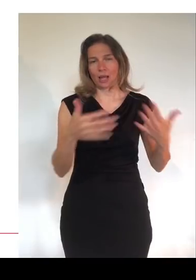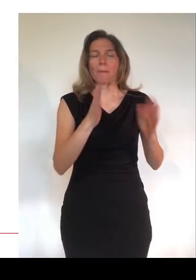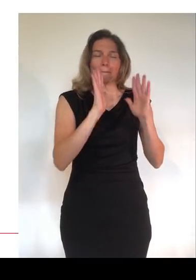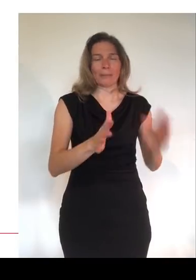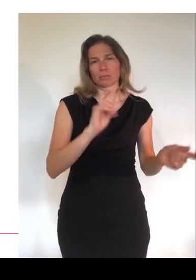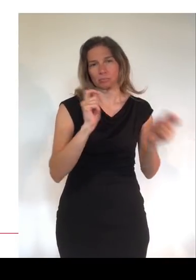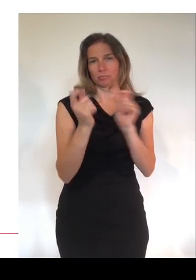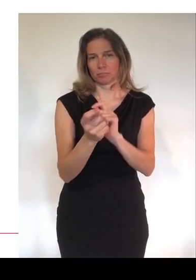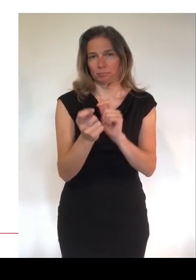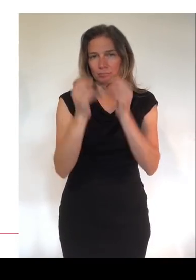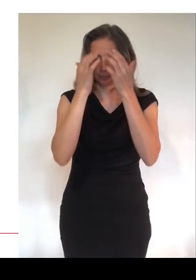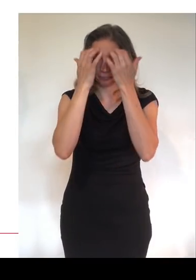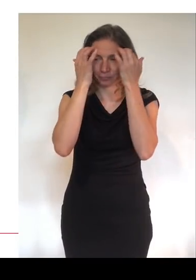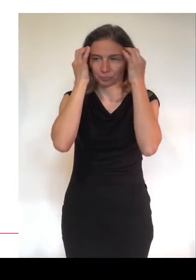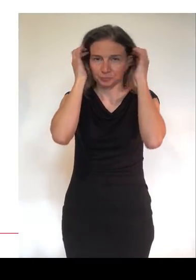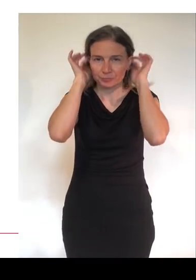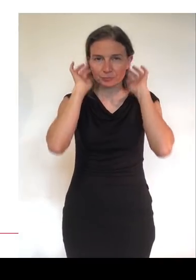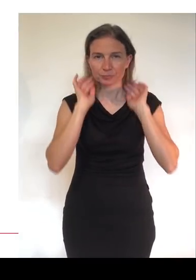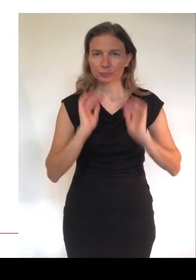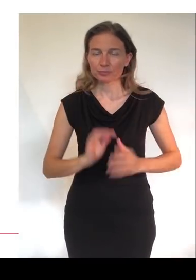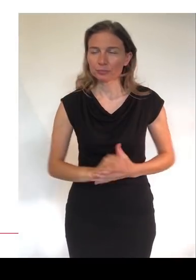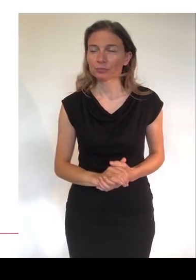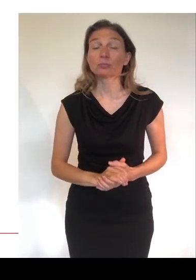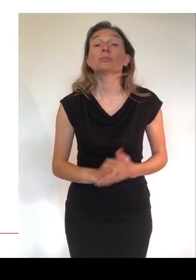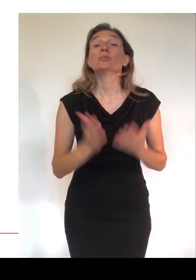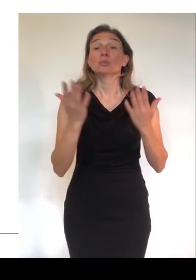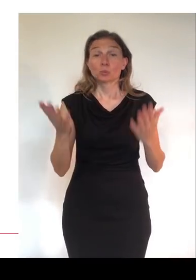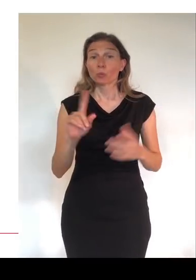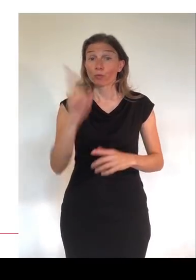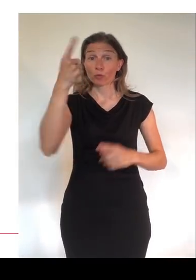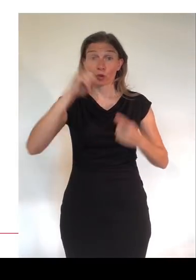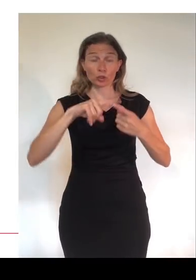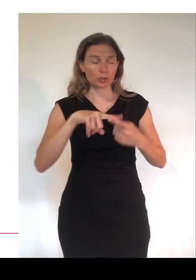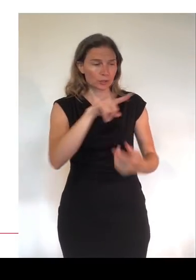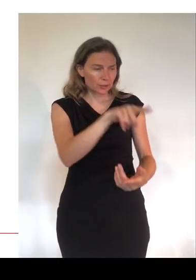collaborative adaptation that involved a translation to English and a selection